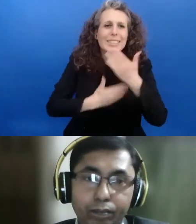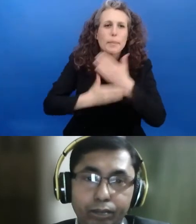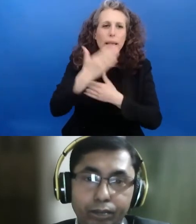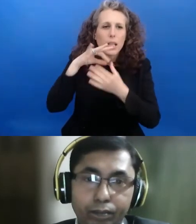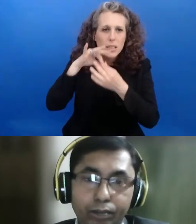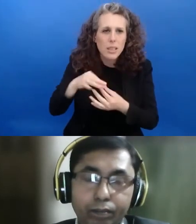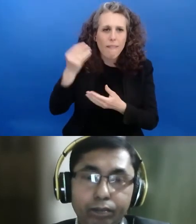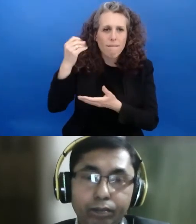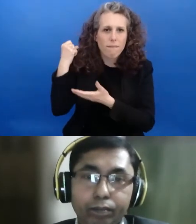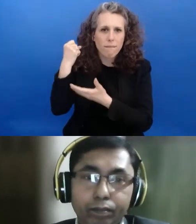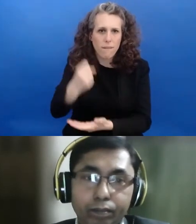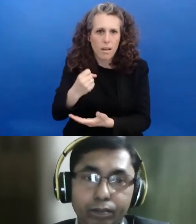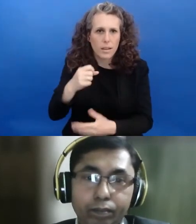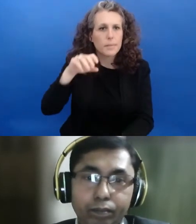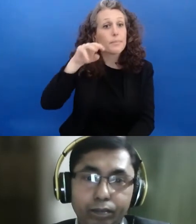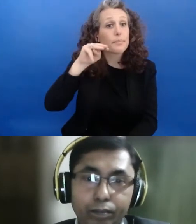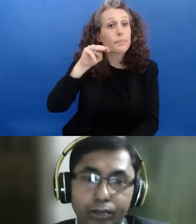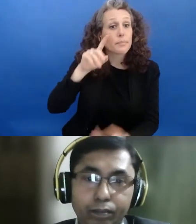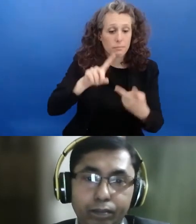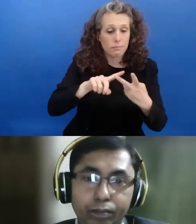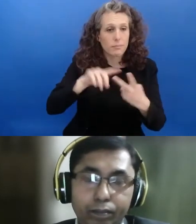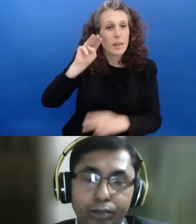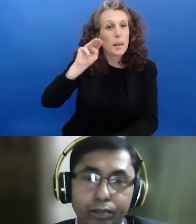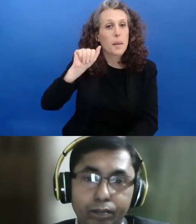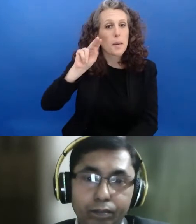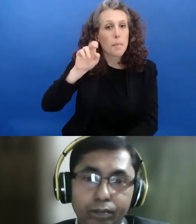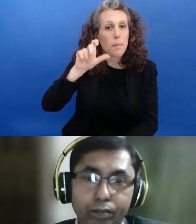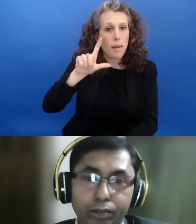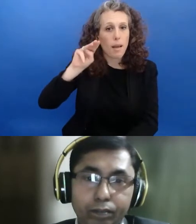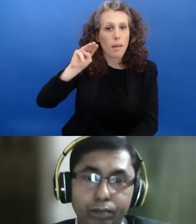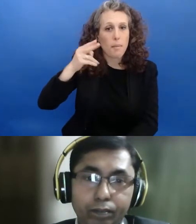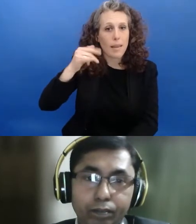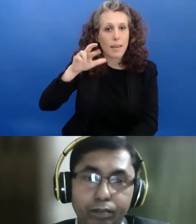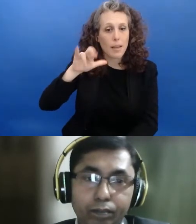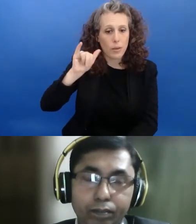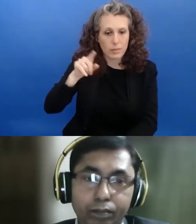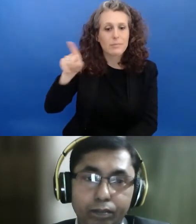mana marie from inclusion international manalis from tunisia and she is the human rights officer